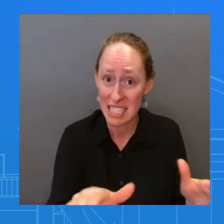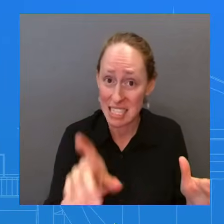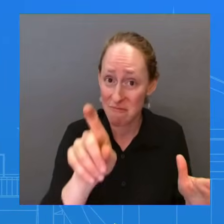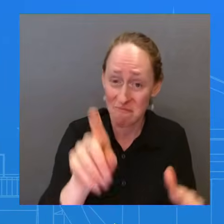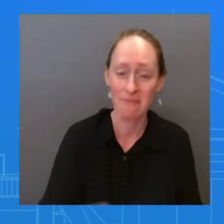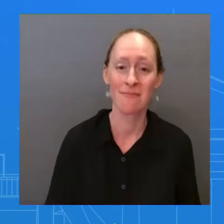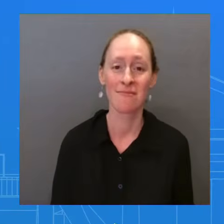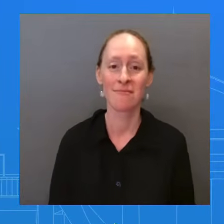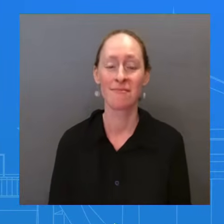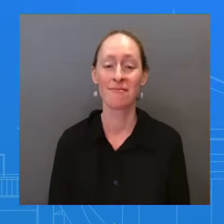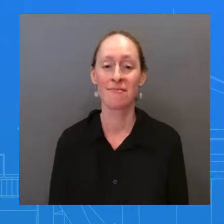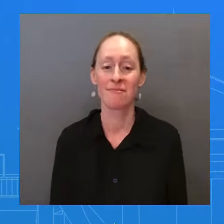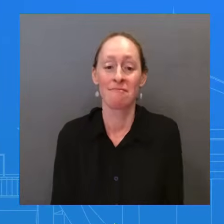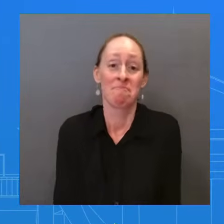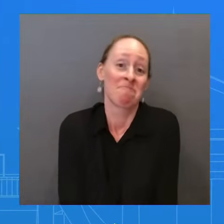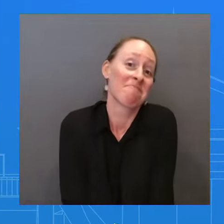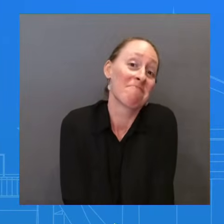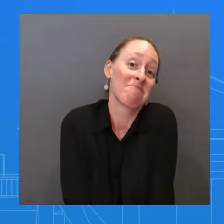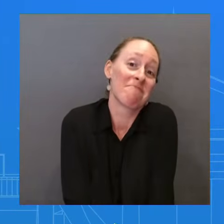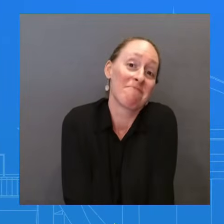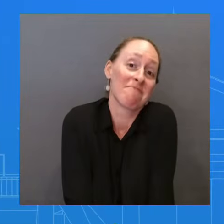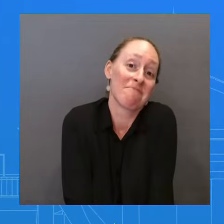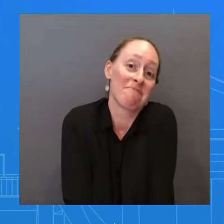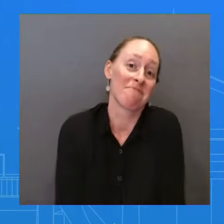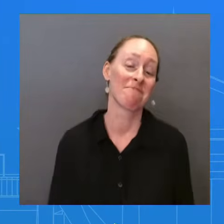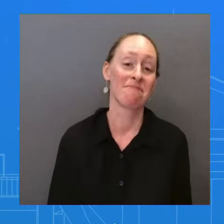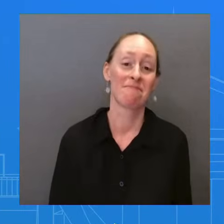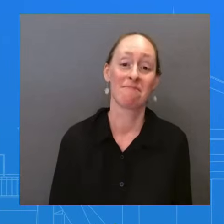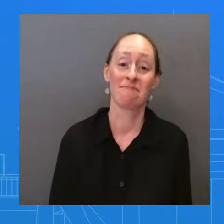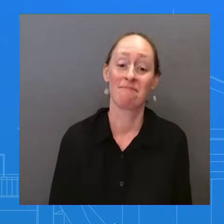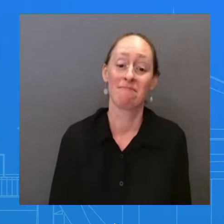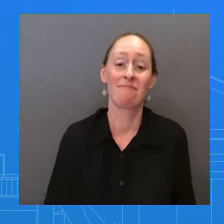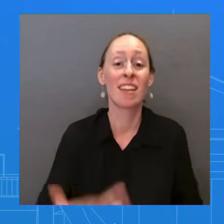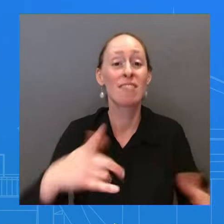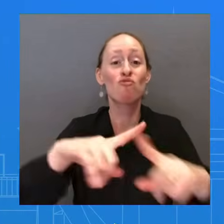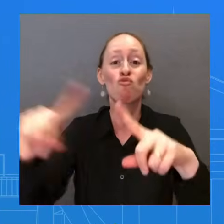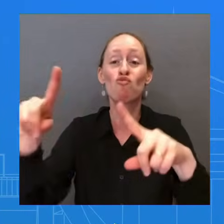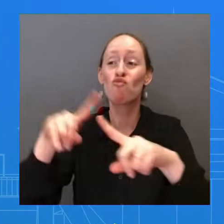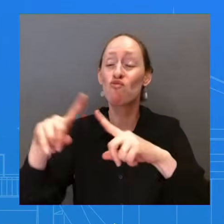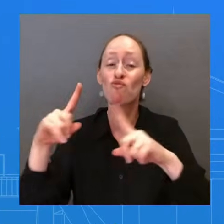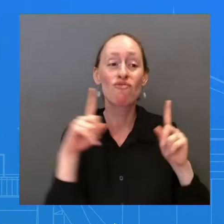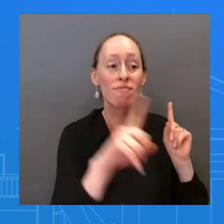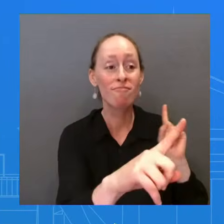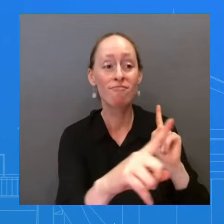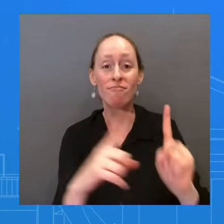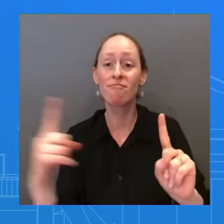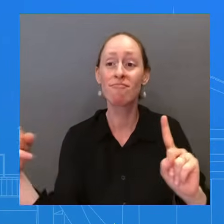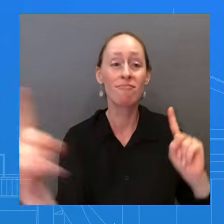in trying to get to a peace proposal. It doesn't have to be any one country or any one entity.